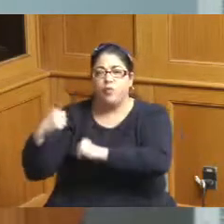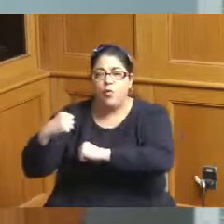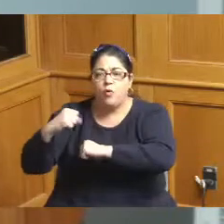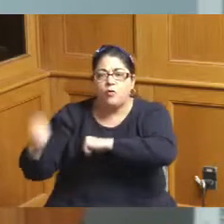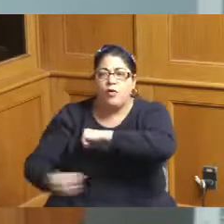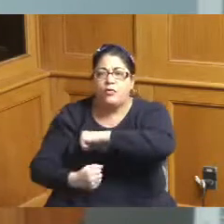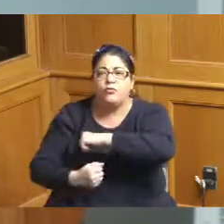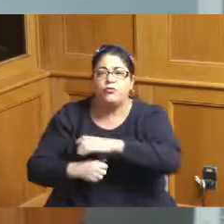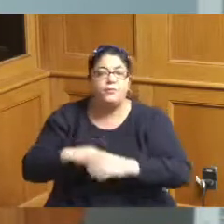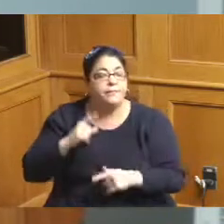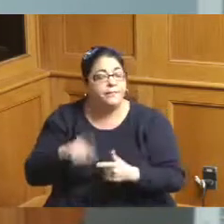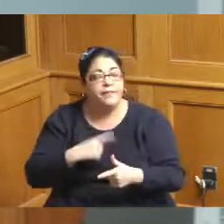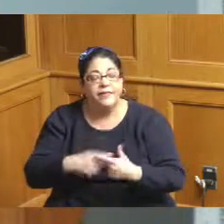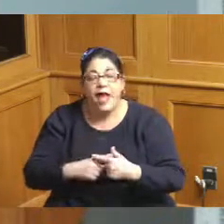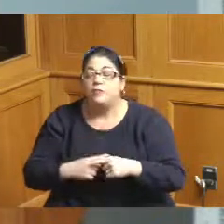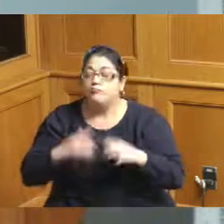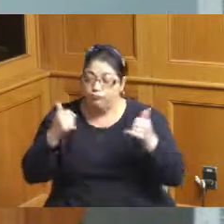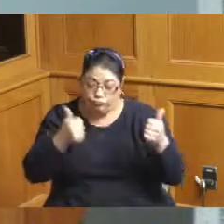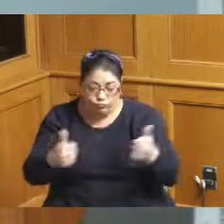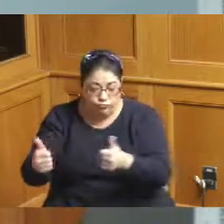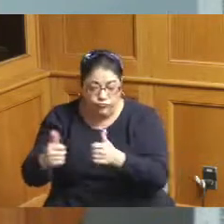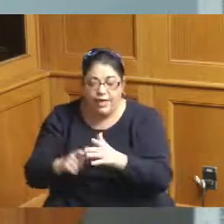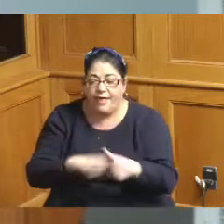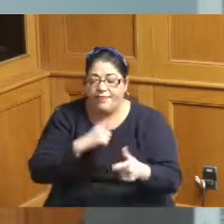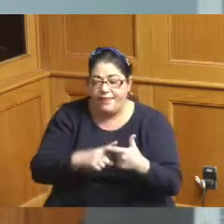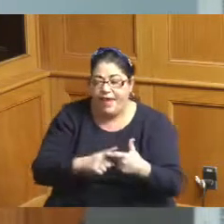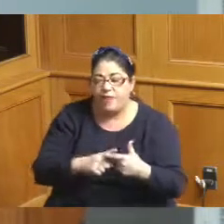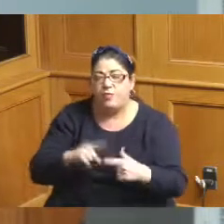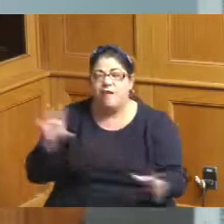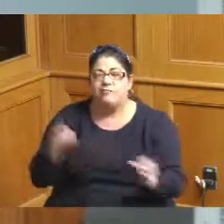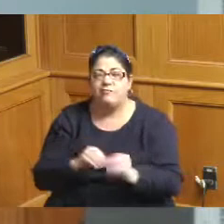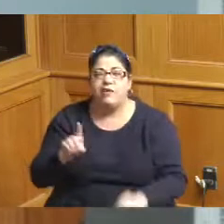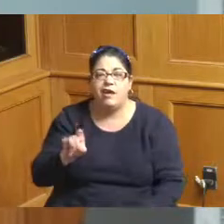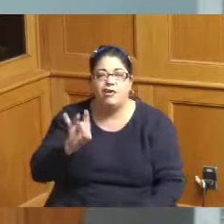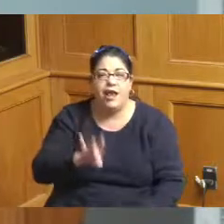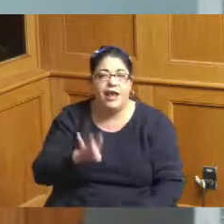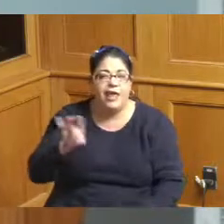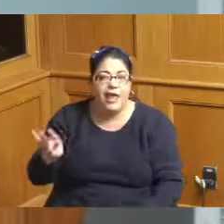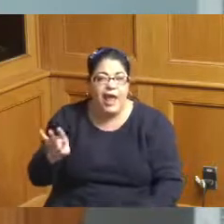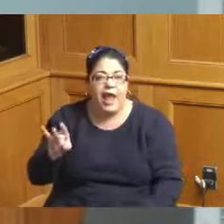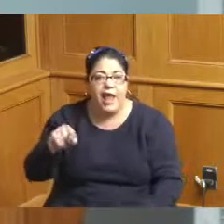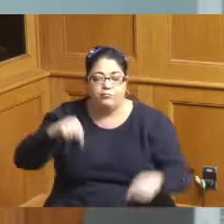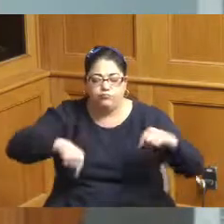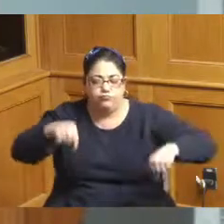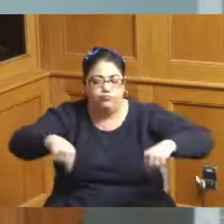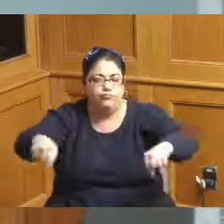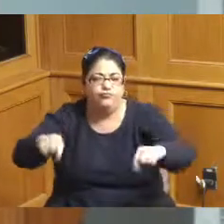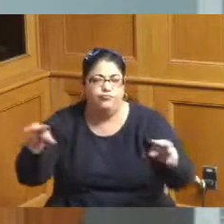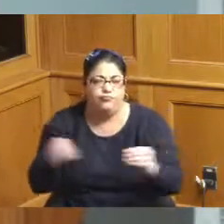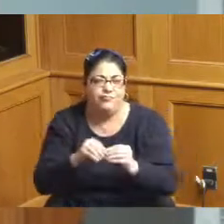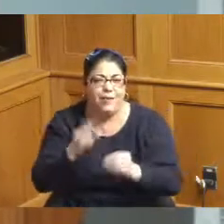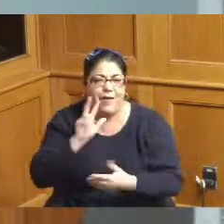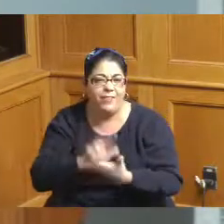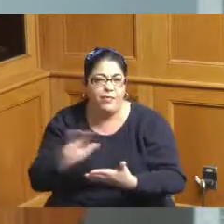eight piles a day and we got 188 total so we should be wrapped up in approximately three weeks